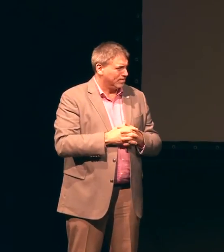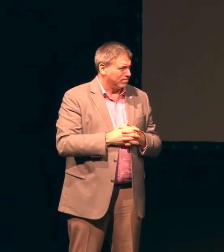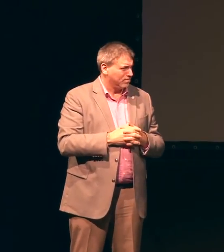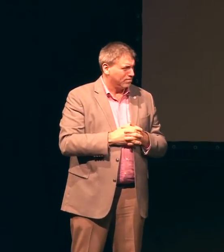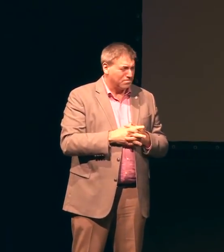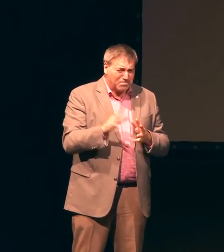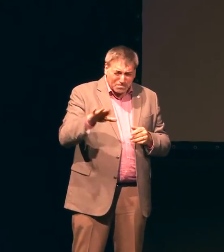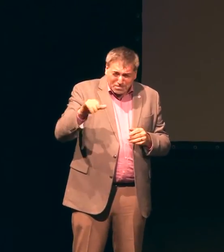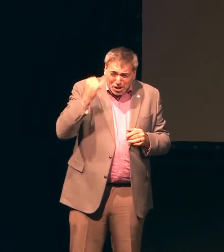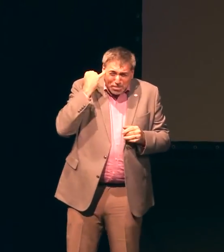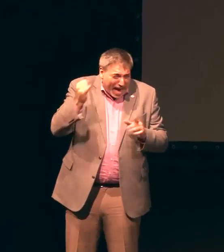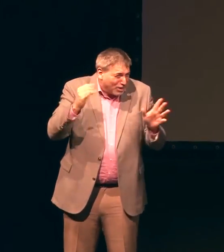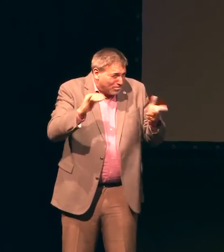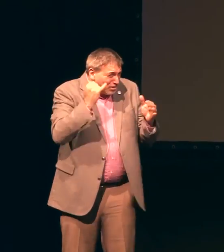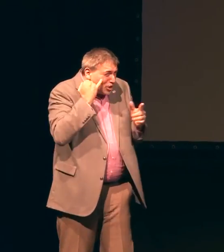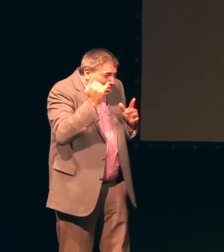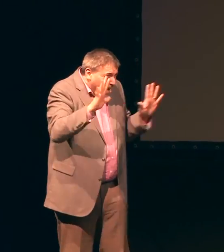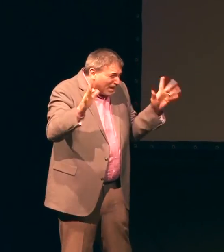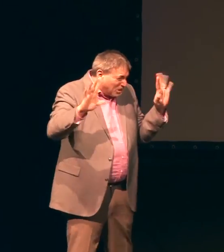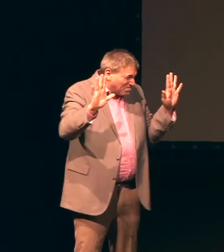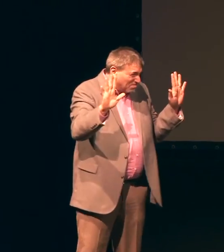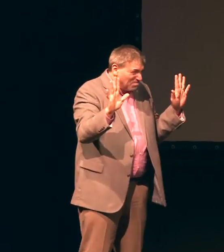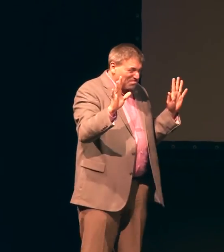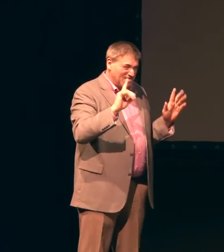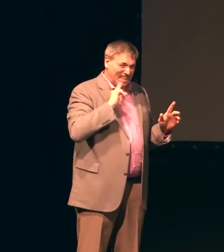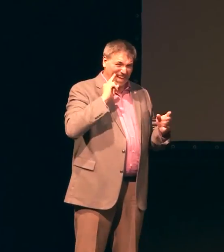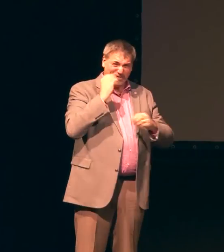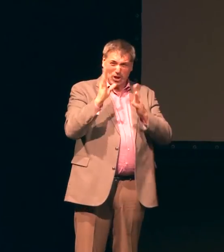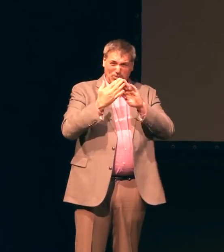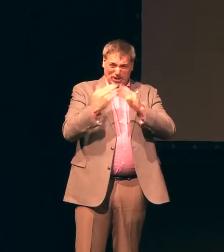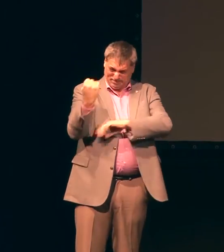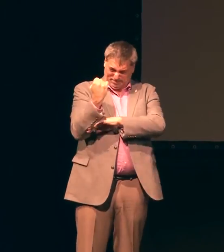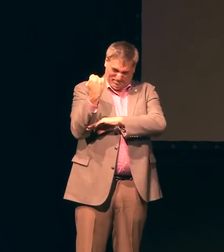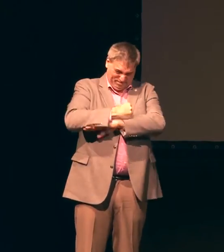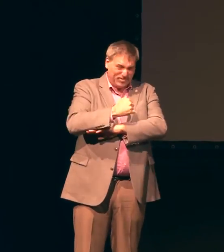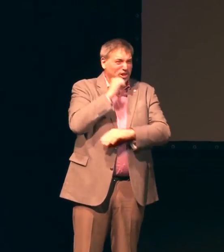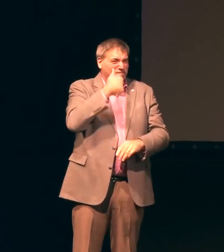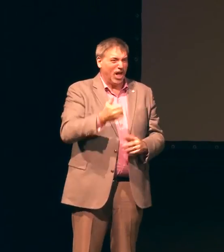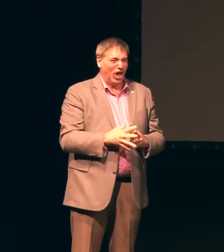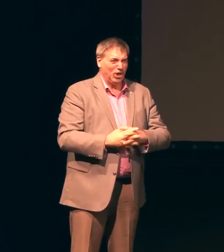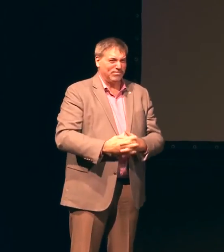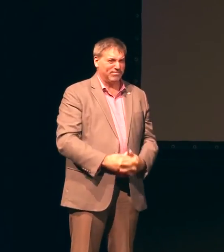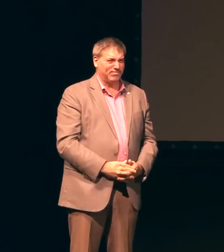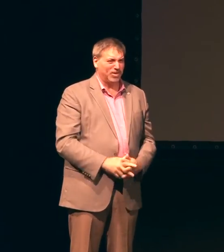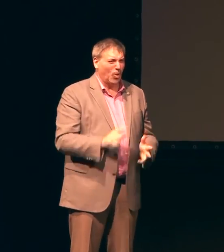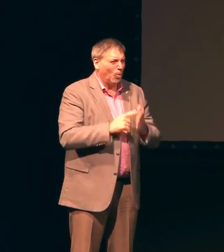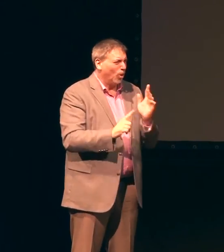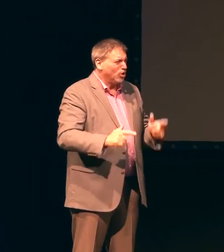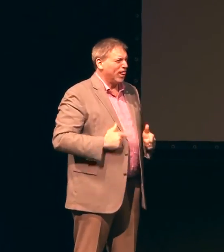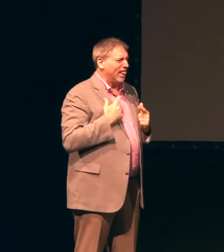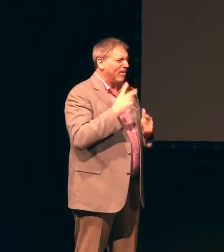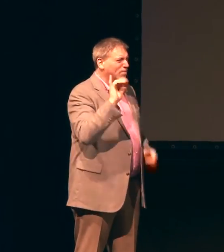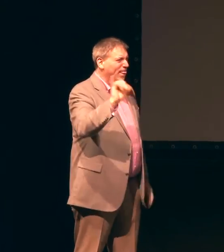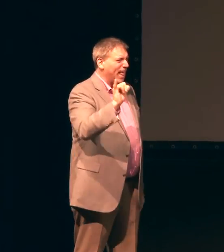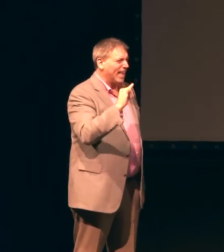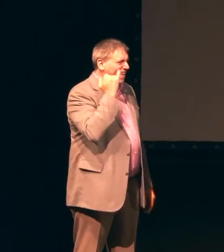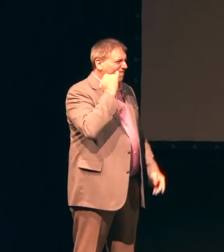understand the impact and the importance of the impact on the deaf community. Imagine tomorrow, you woke up tomorrow and the Deaf